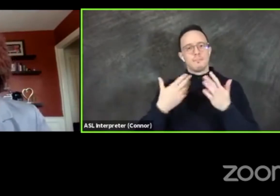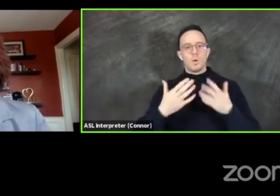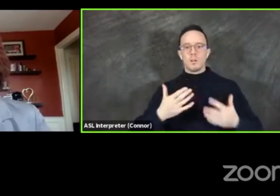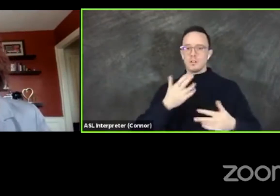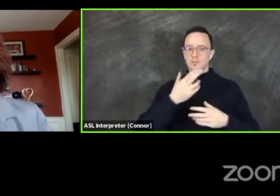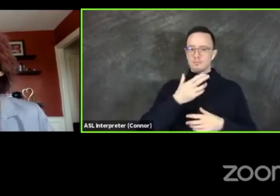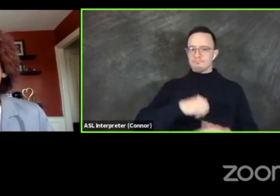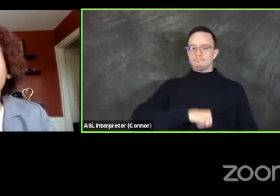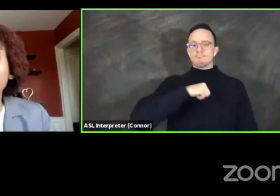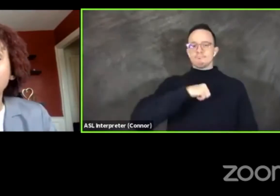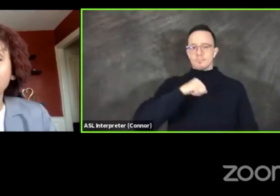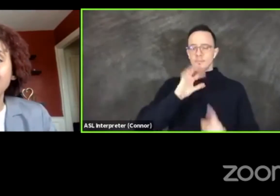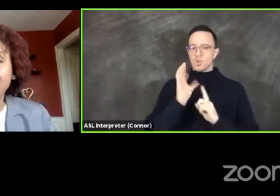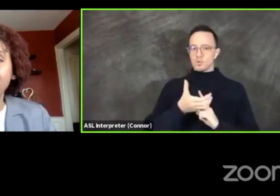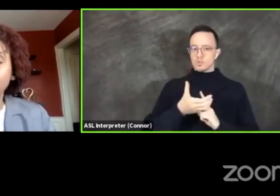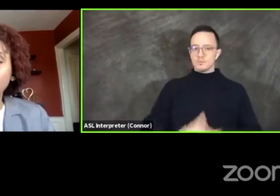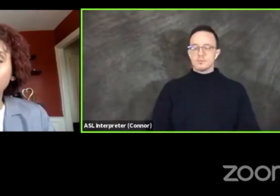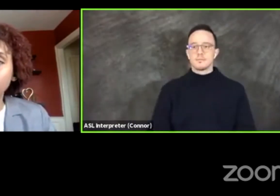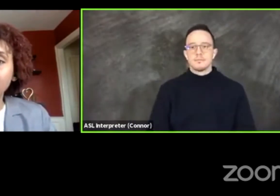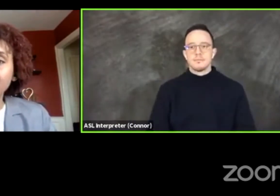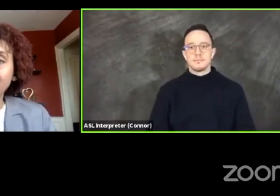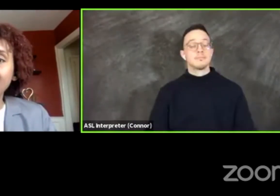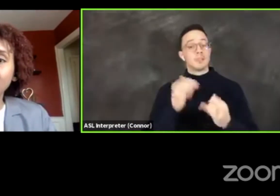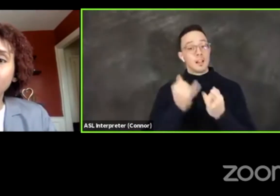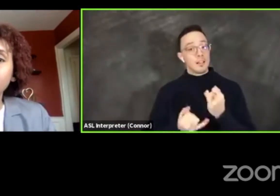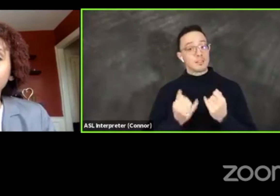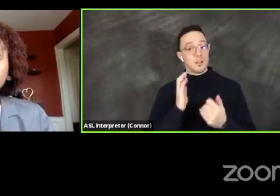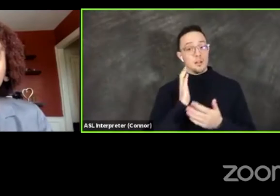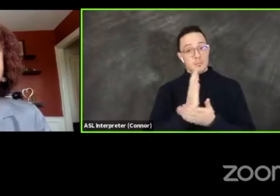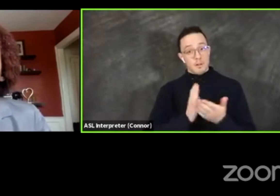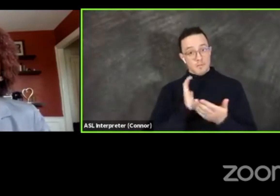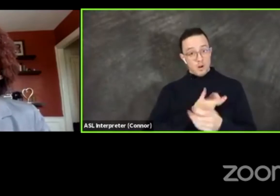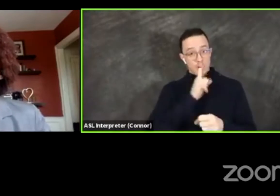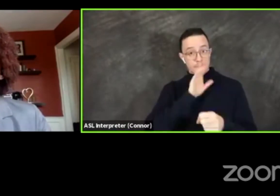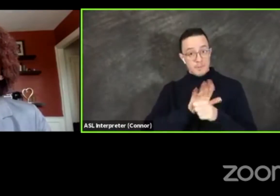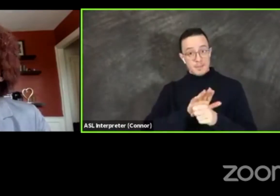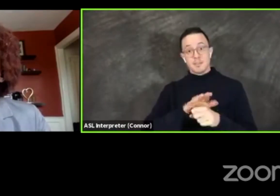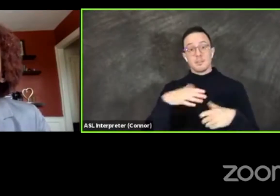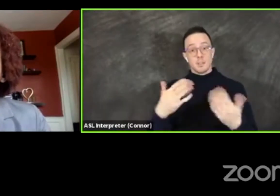TO FOSTERING EQUITY IN DANCE AND CULTURE, DANCE/NYC SEEKS TO DISMANTLE ABLEISM AND